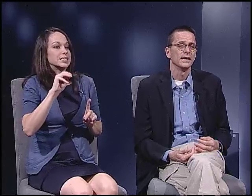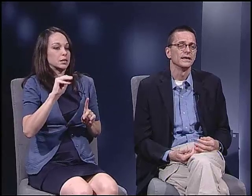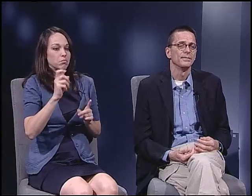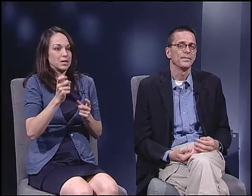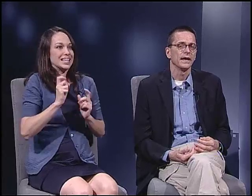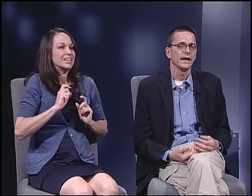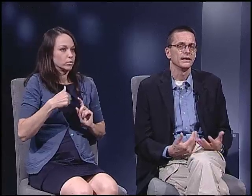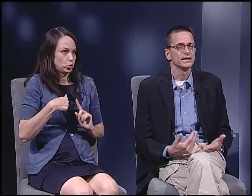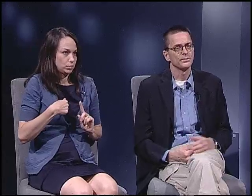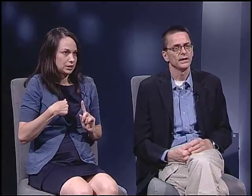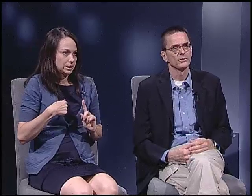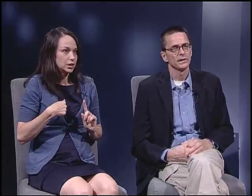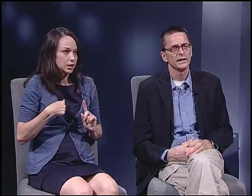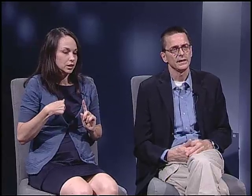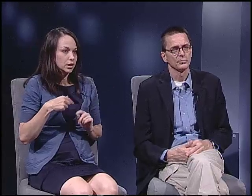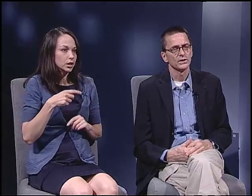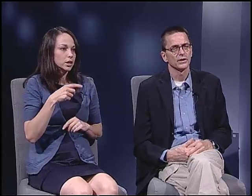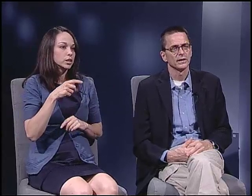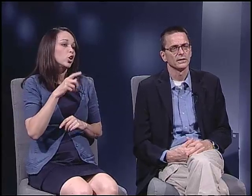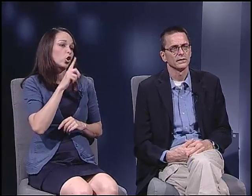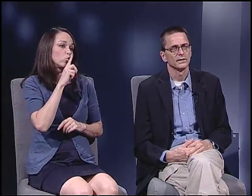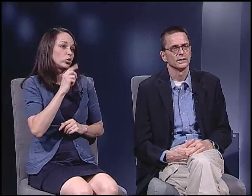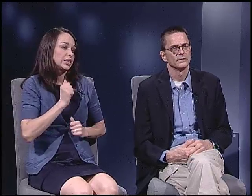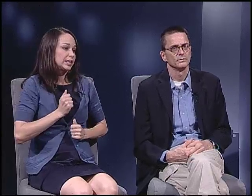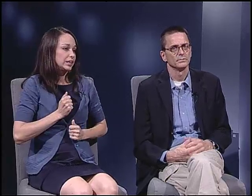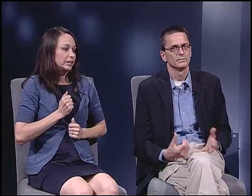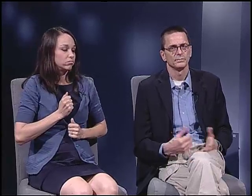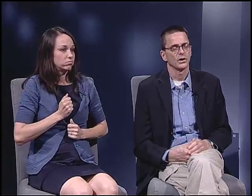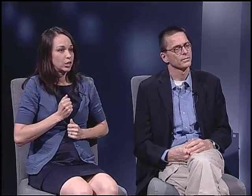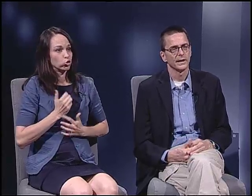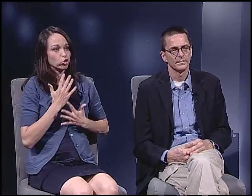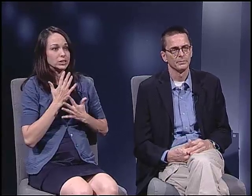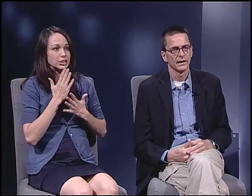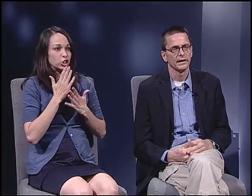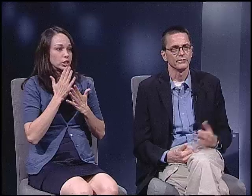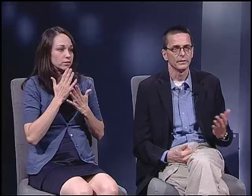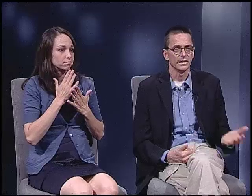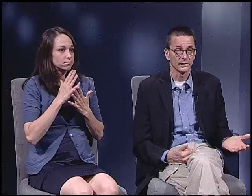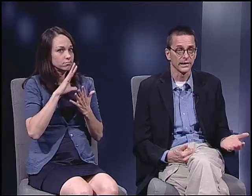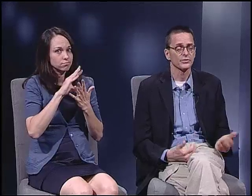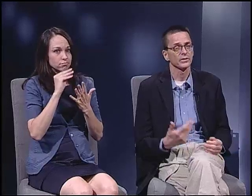and it's been a really enriching part of my life intellectually